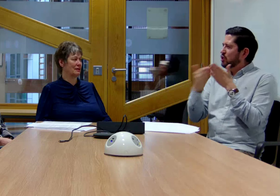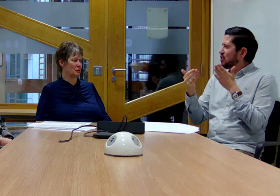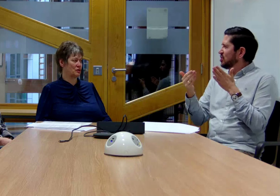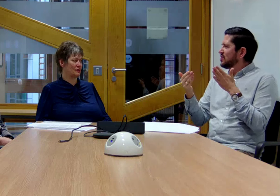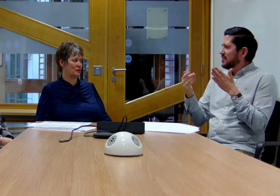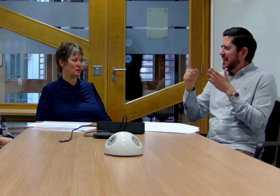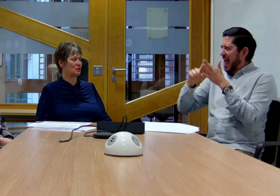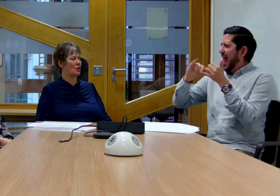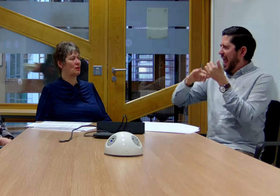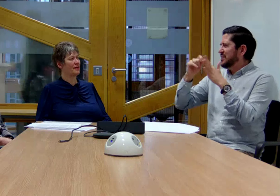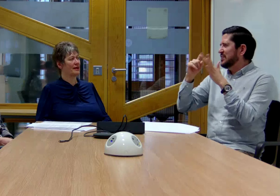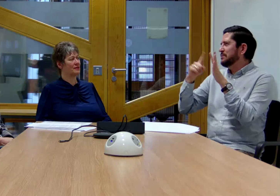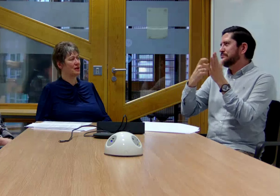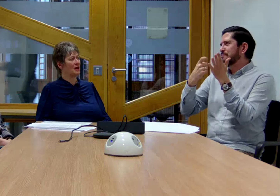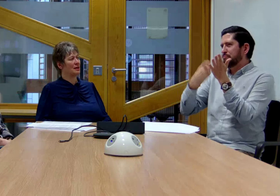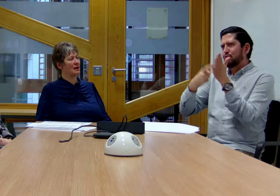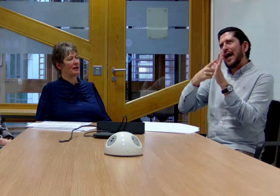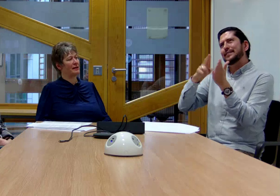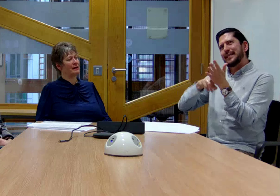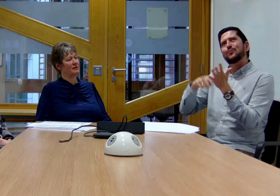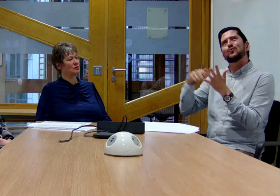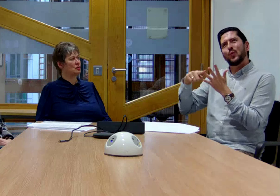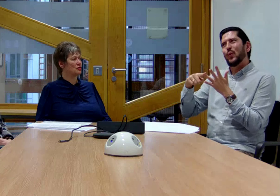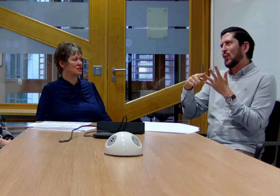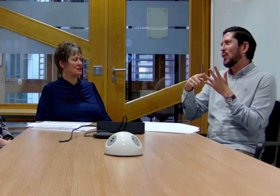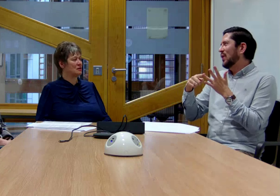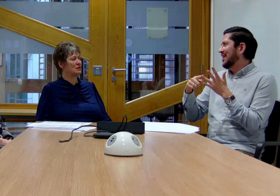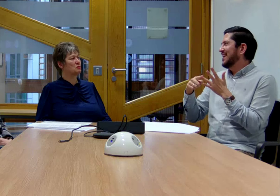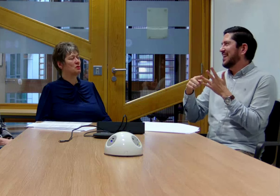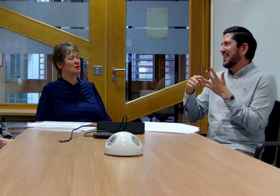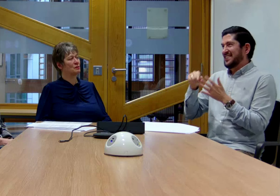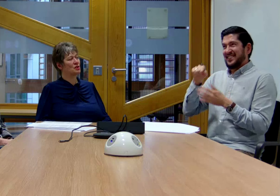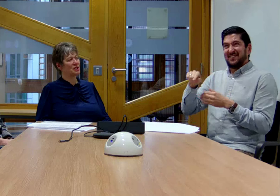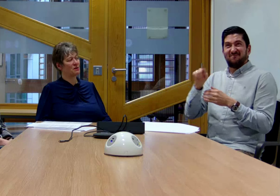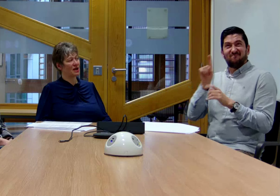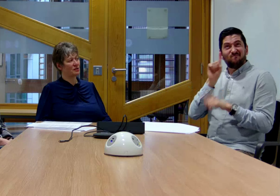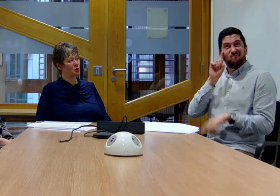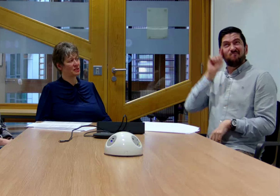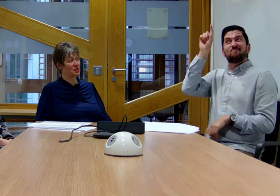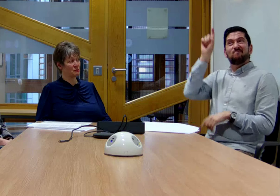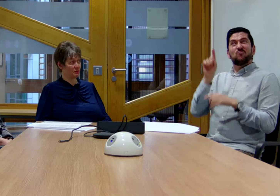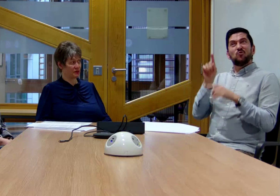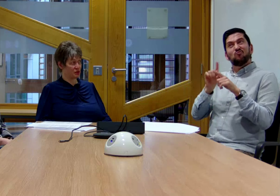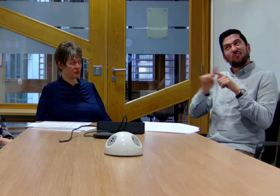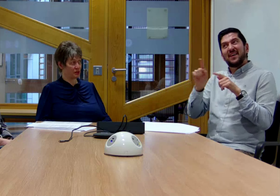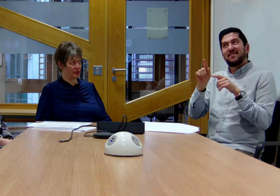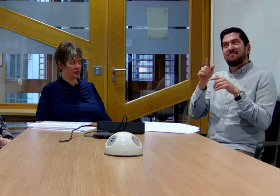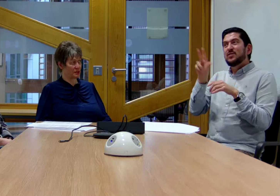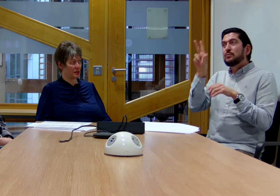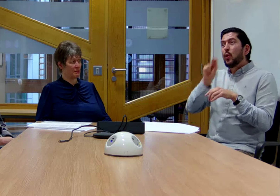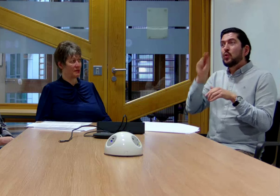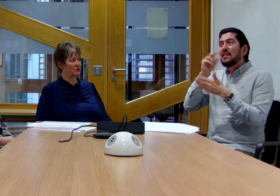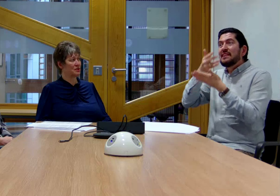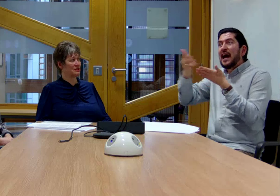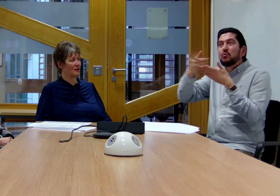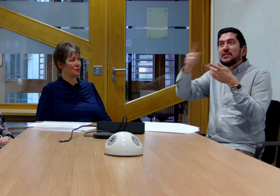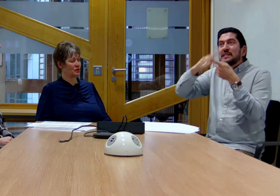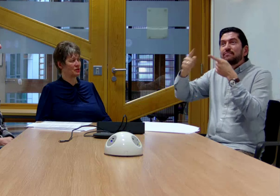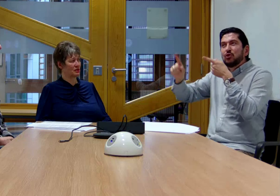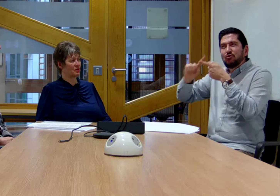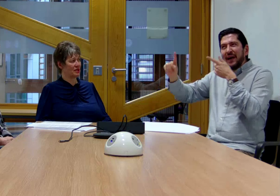want to call it that, I should say it s like the spoken language Esperanto, it's a similar